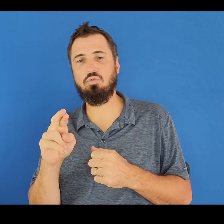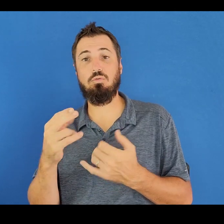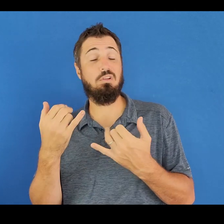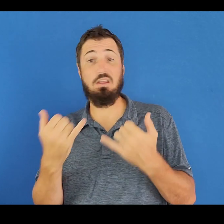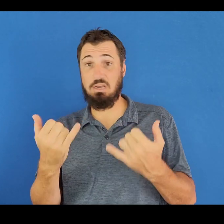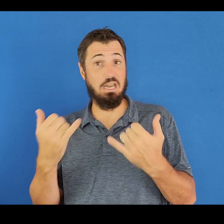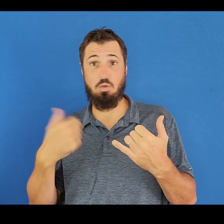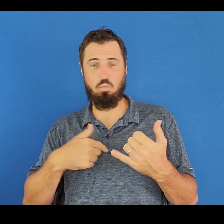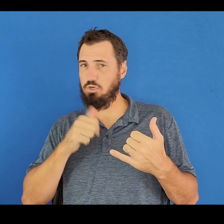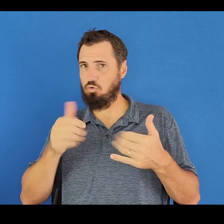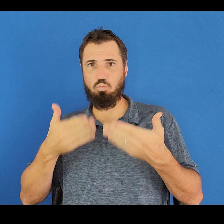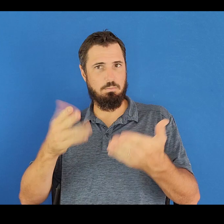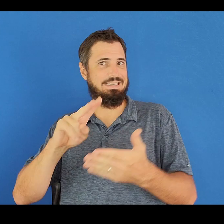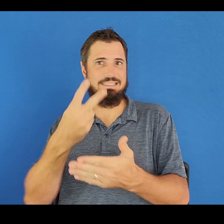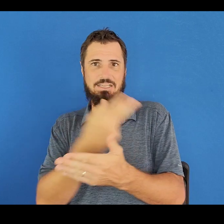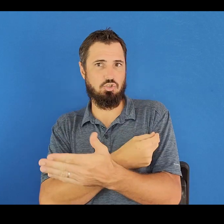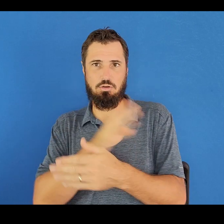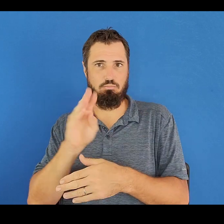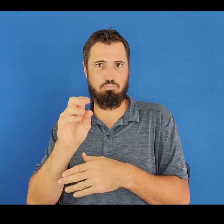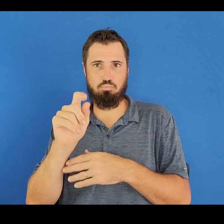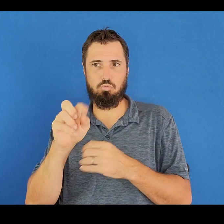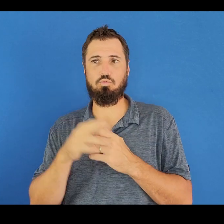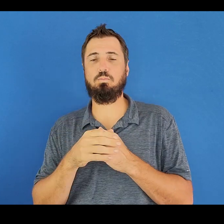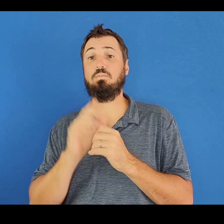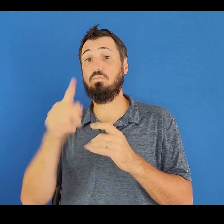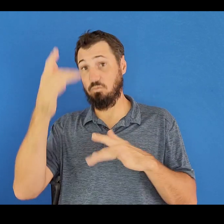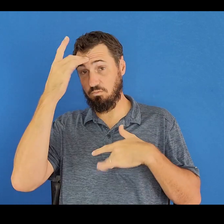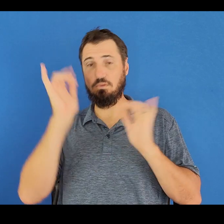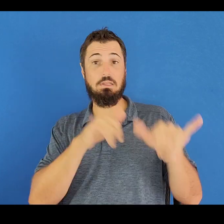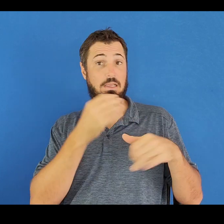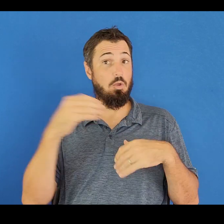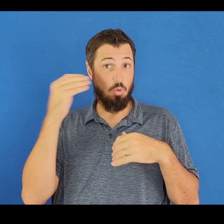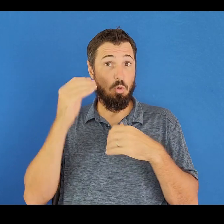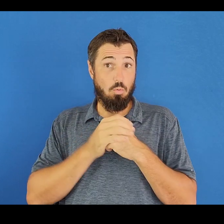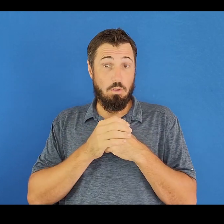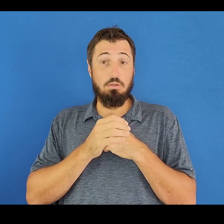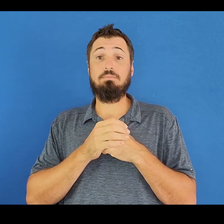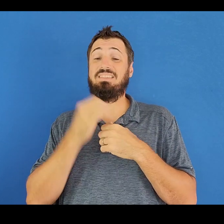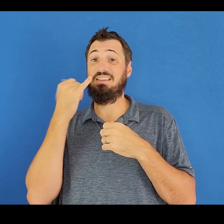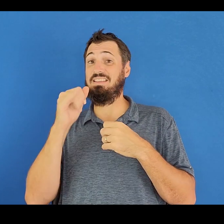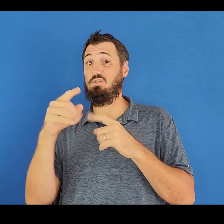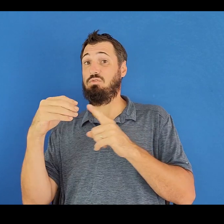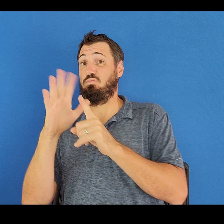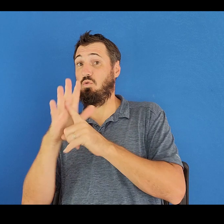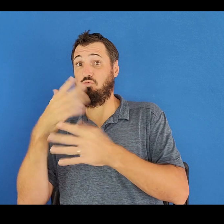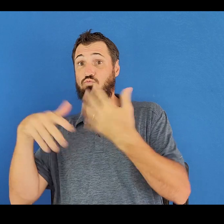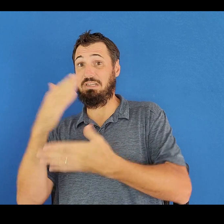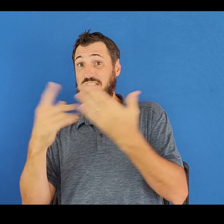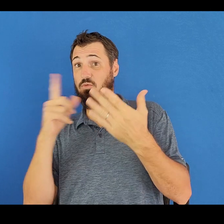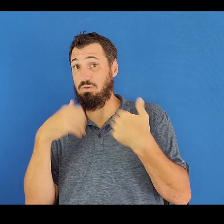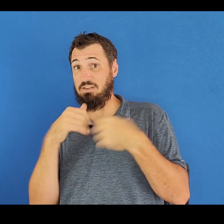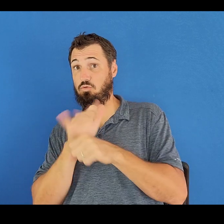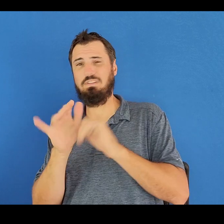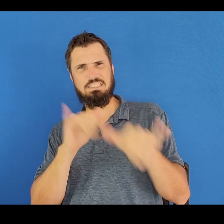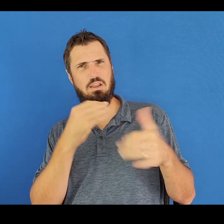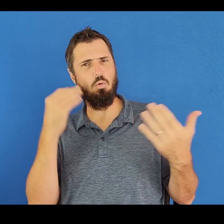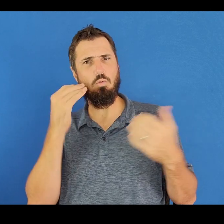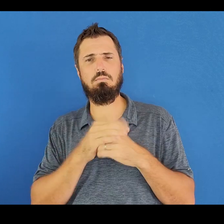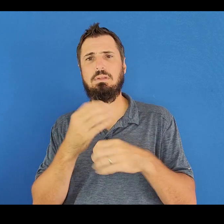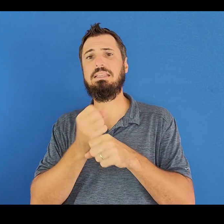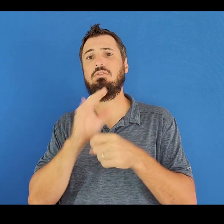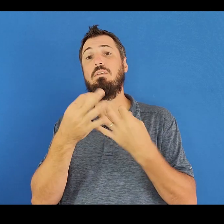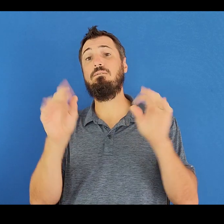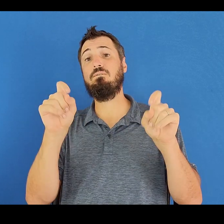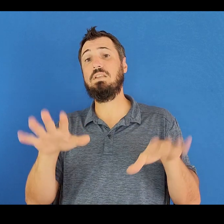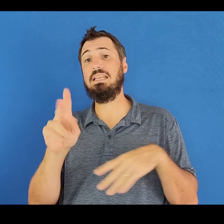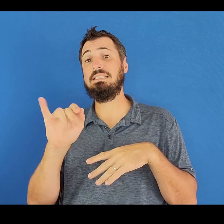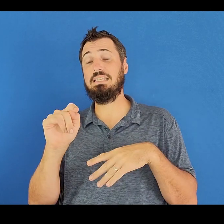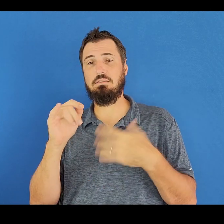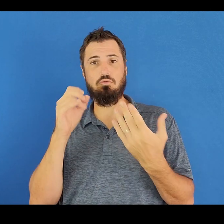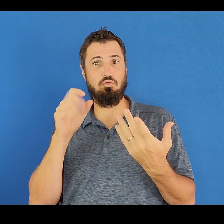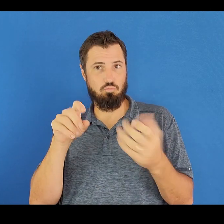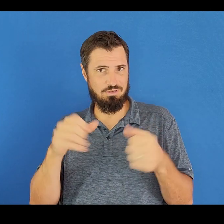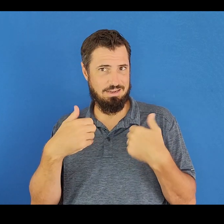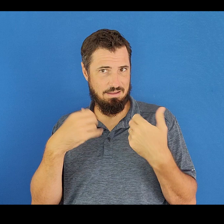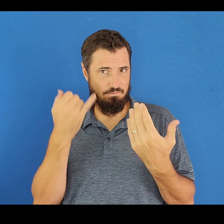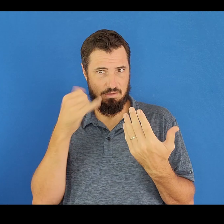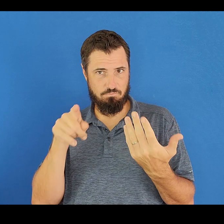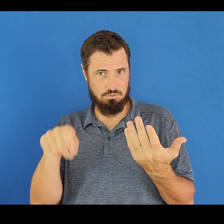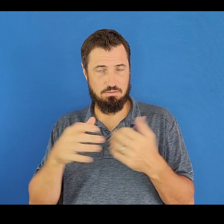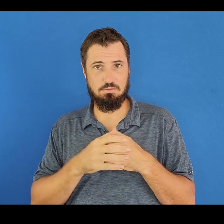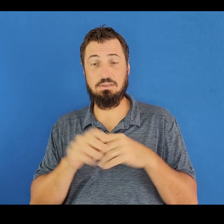Stay home if you’re sick and get tested if you were exposed to COVID-19 or have COVID-like symptoms. Pick up your free test kits so you have them if you need them. Test kits are also